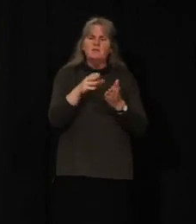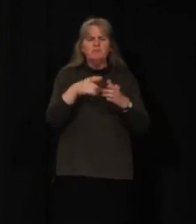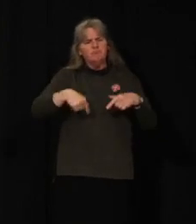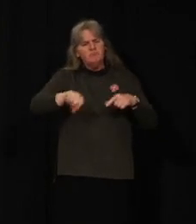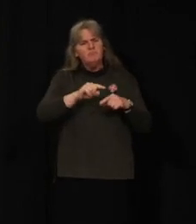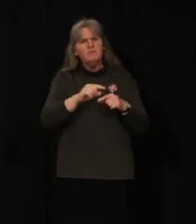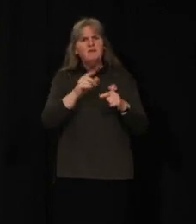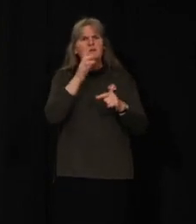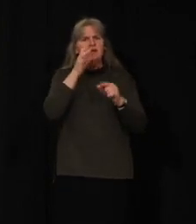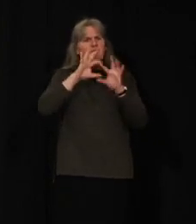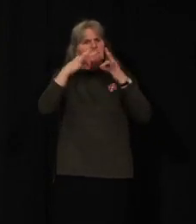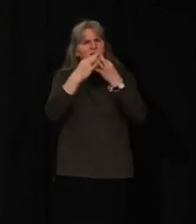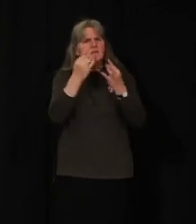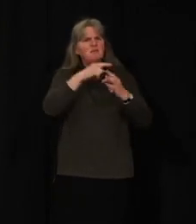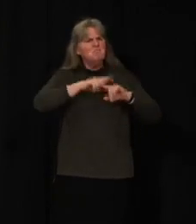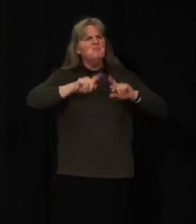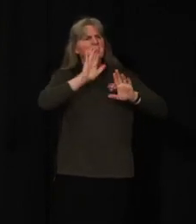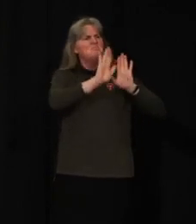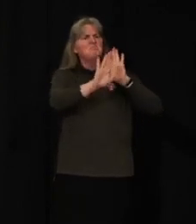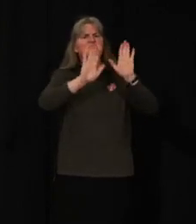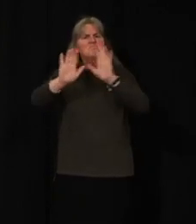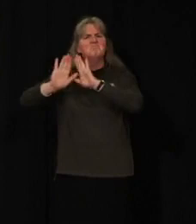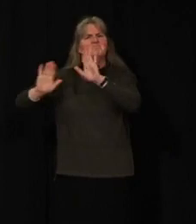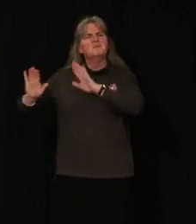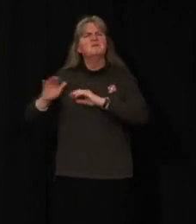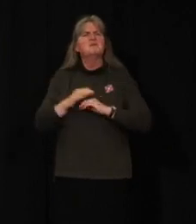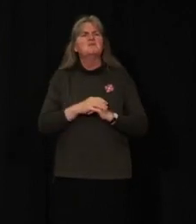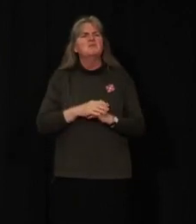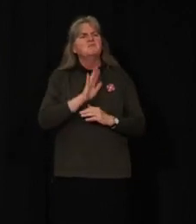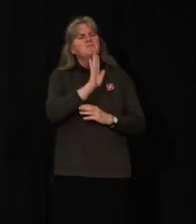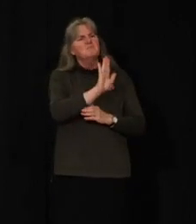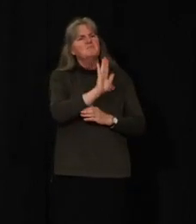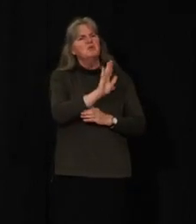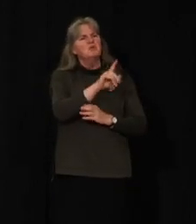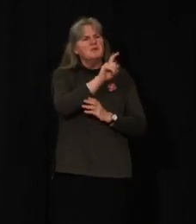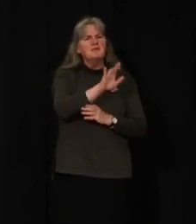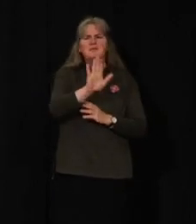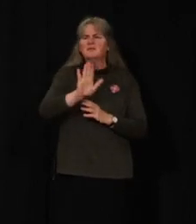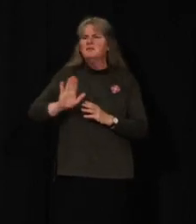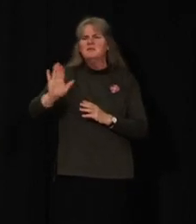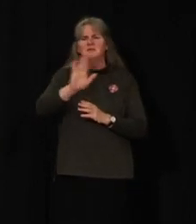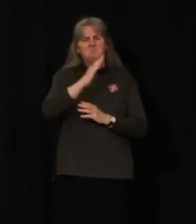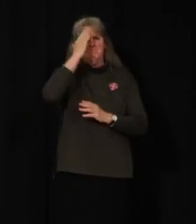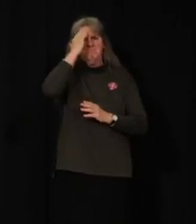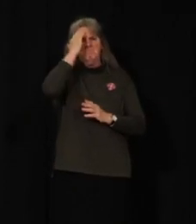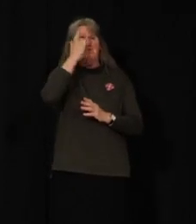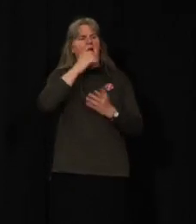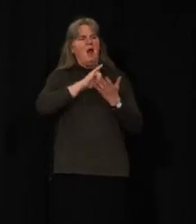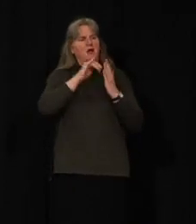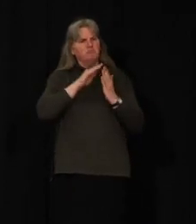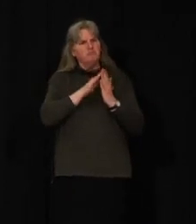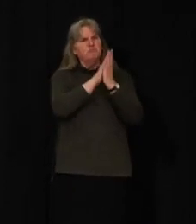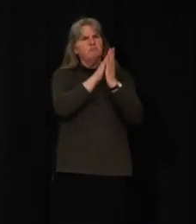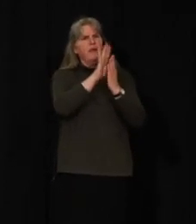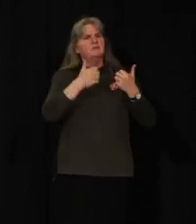different circumstances, and best understand what their needs are in addressing these challenges.